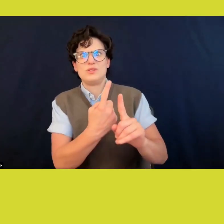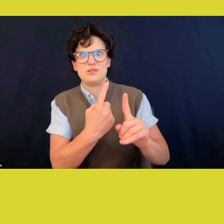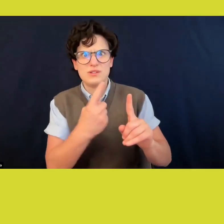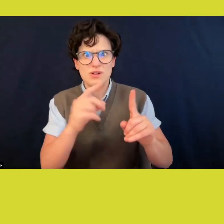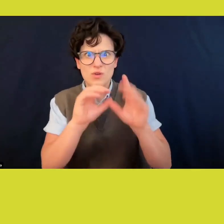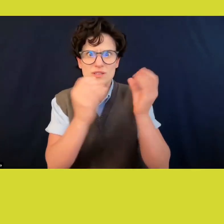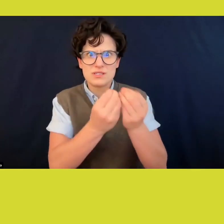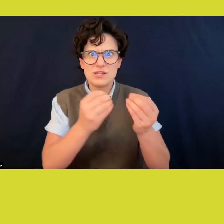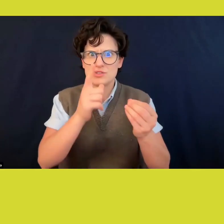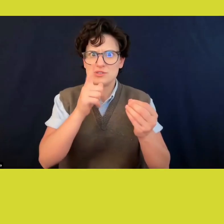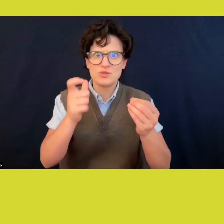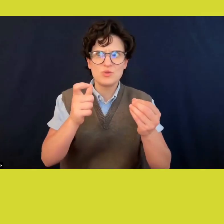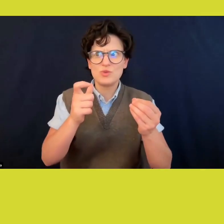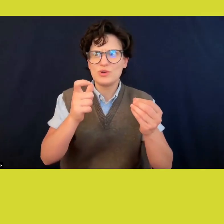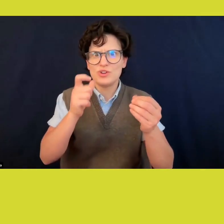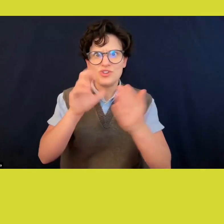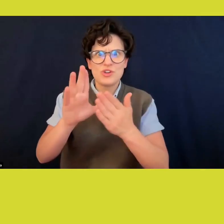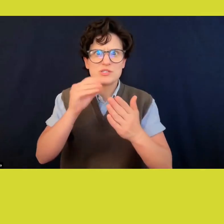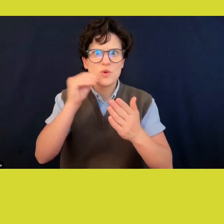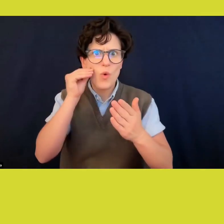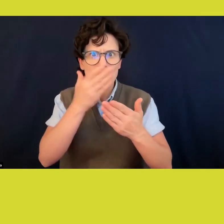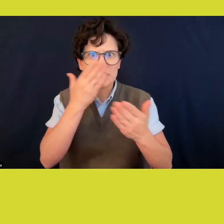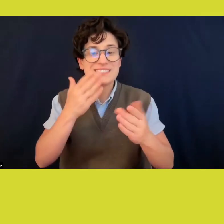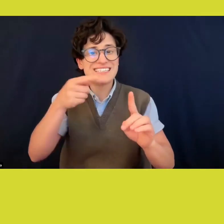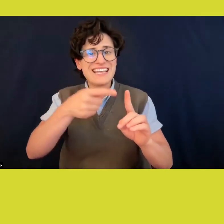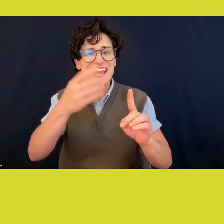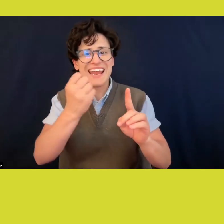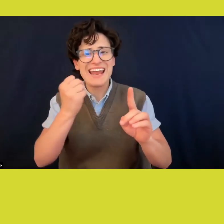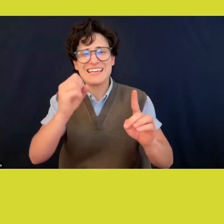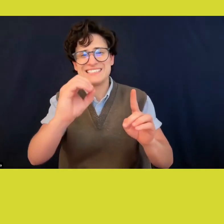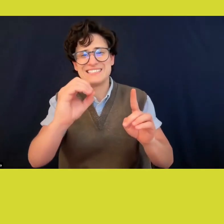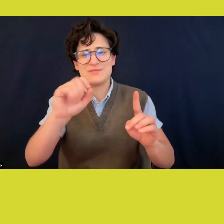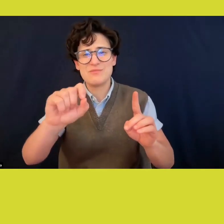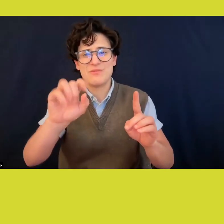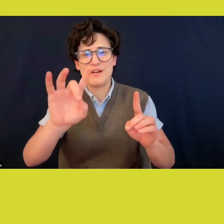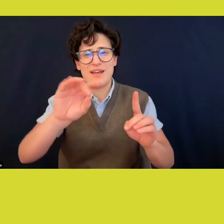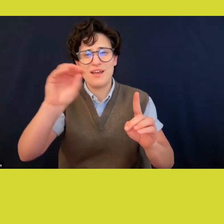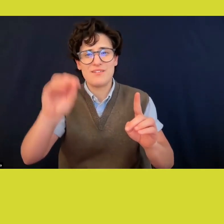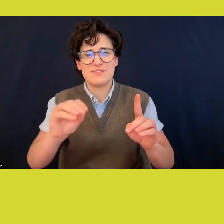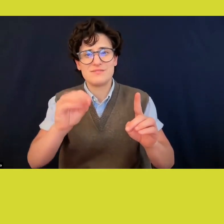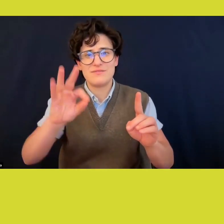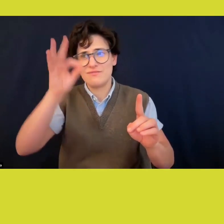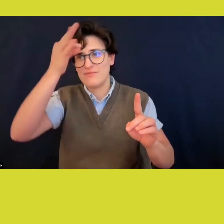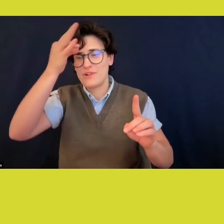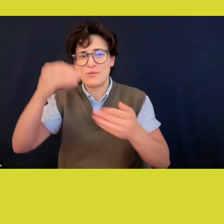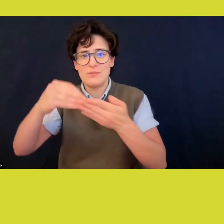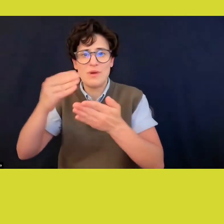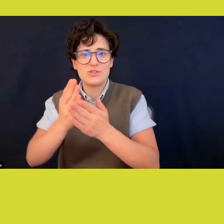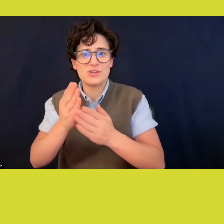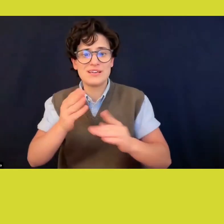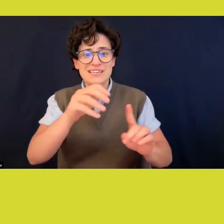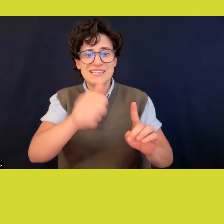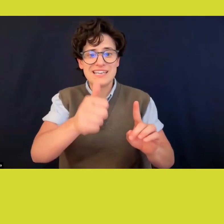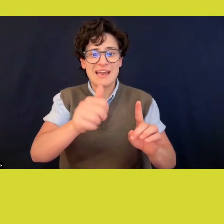gets 0.8% of the federal budget, $10 billion out of a $6 trillion budget.